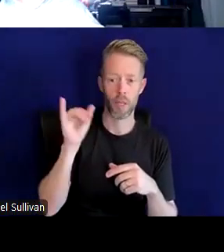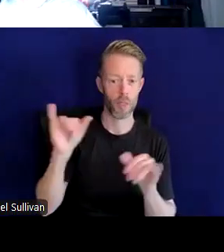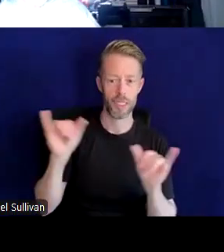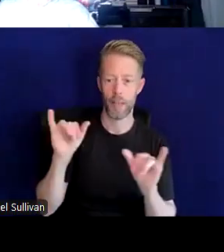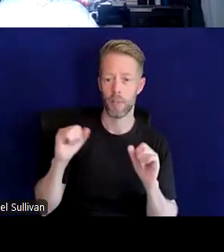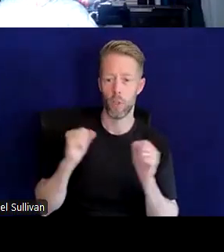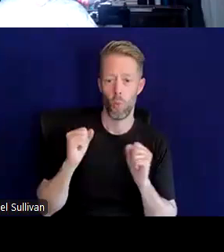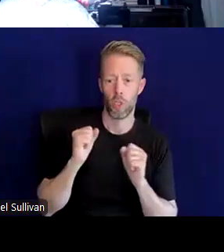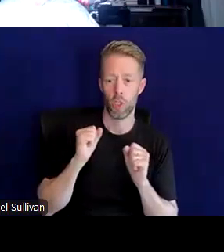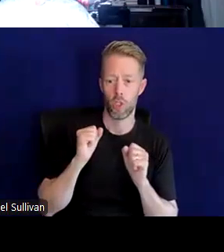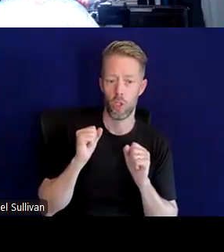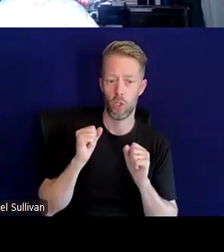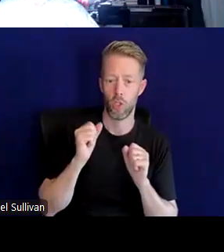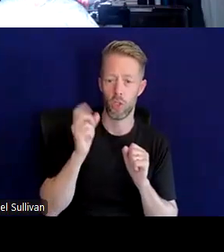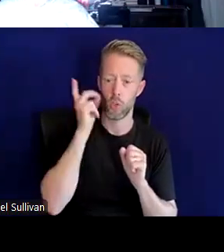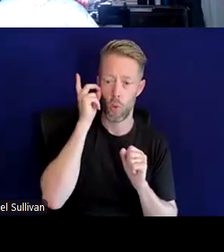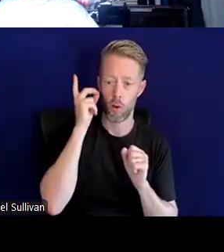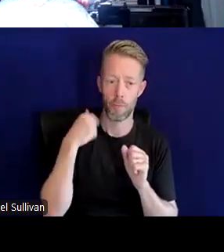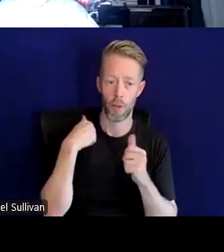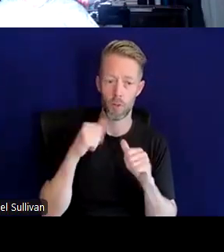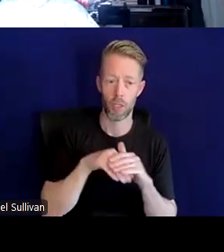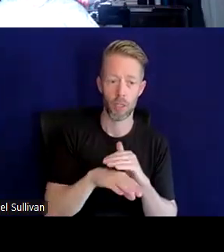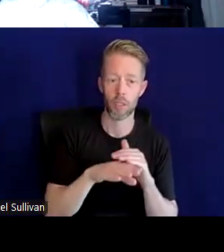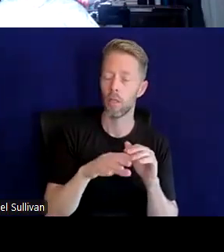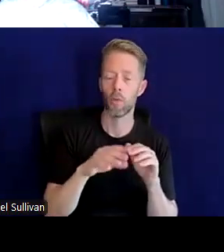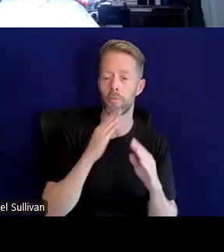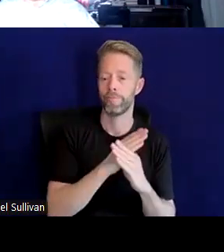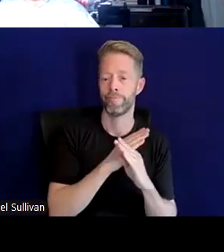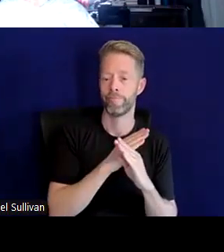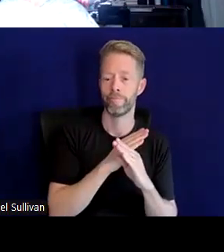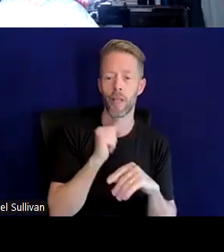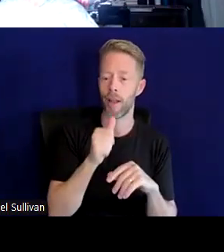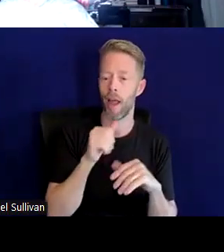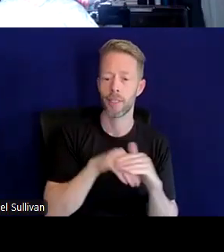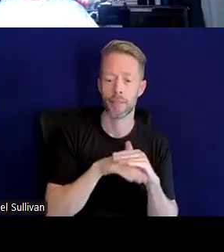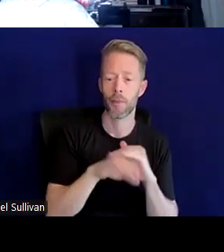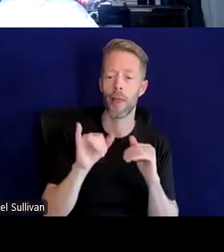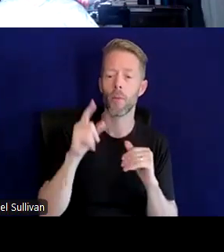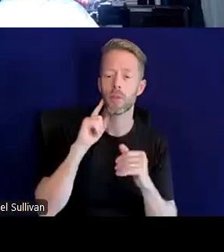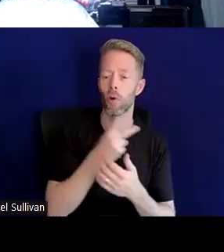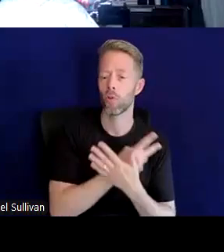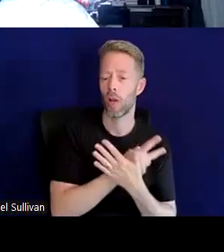same winter dorm I was trying to get into before that was inaccessible for grad students